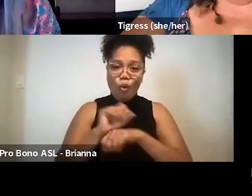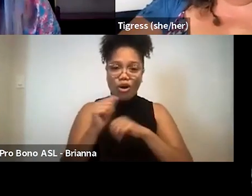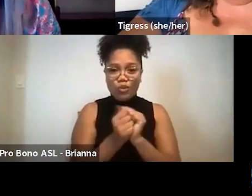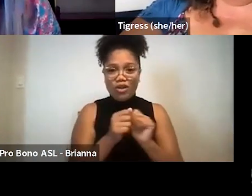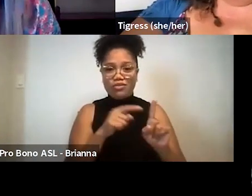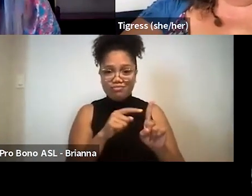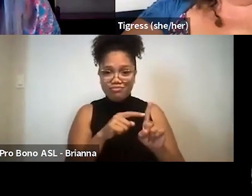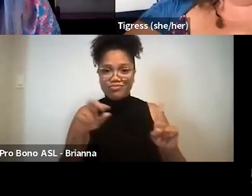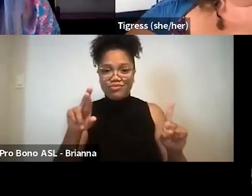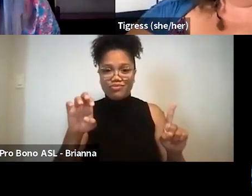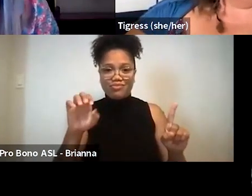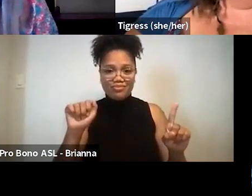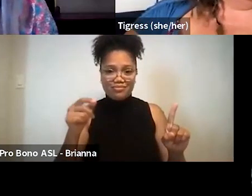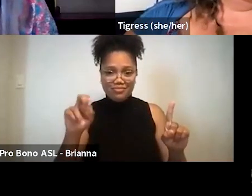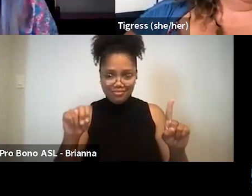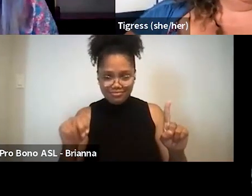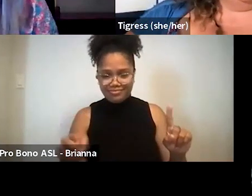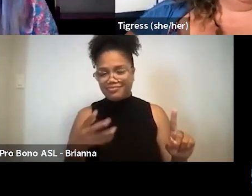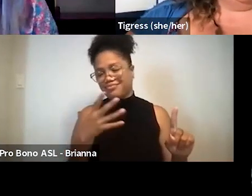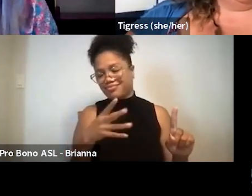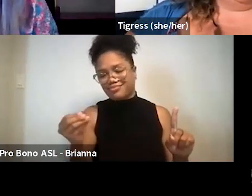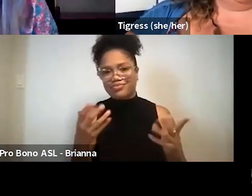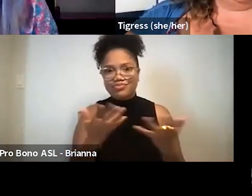and excited about the possibilities of what can come in the future.